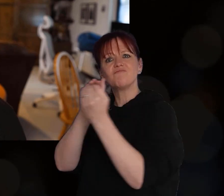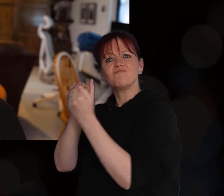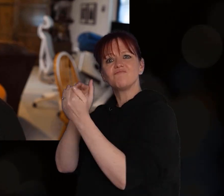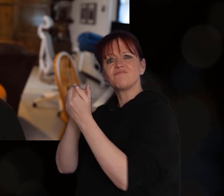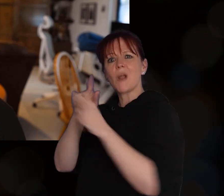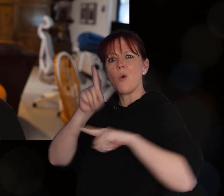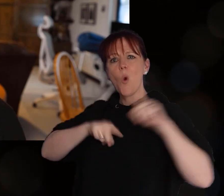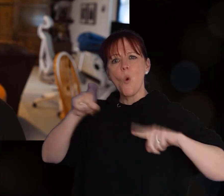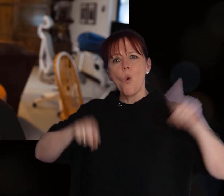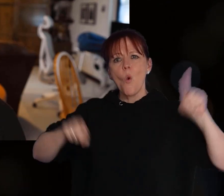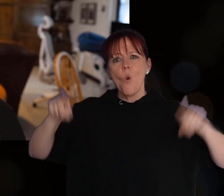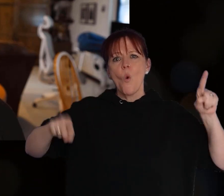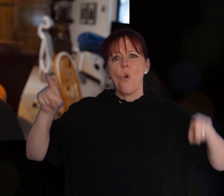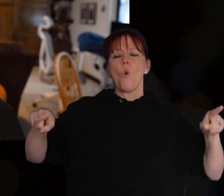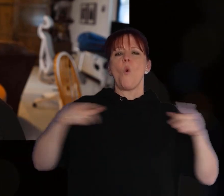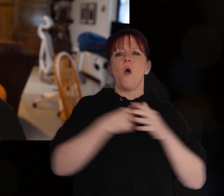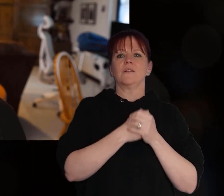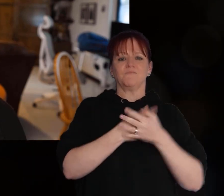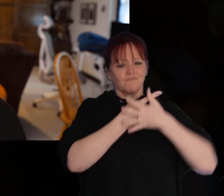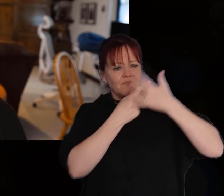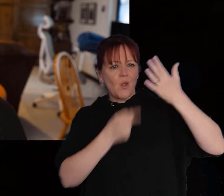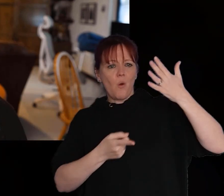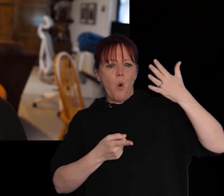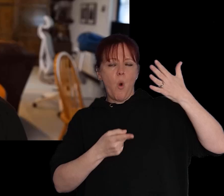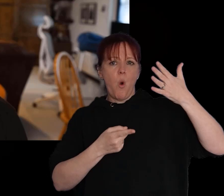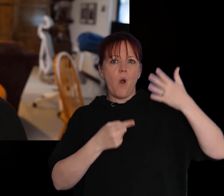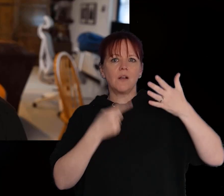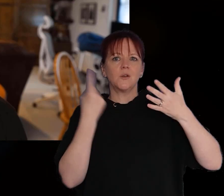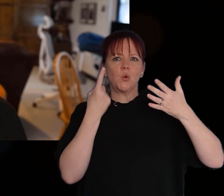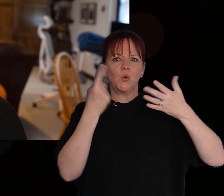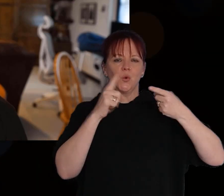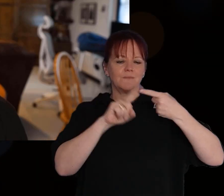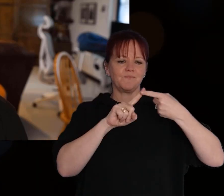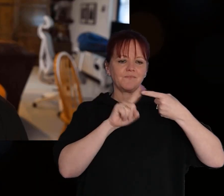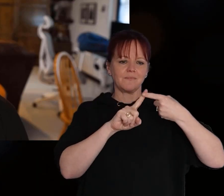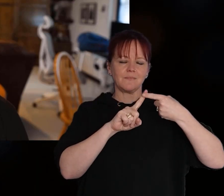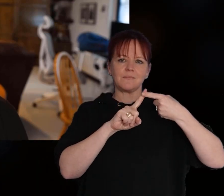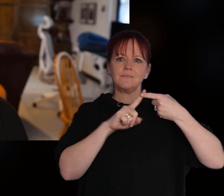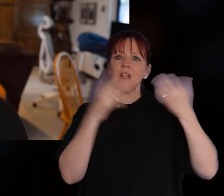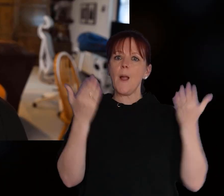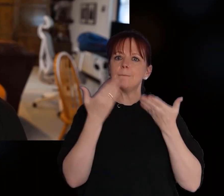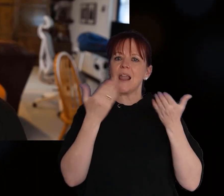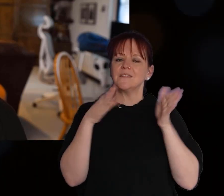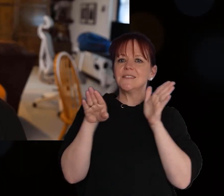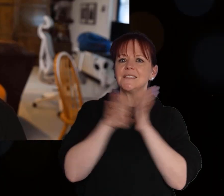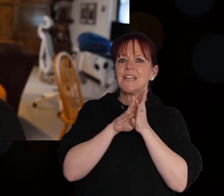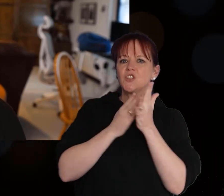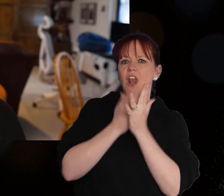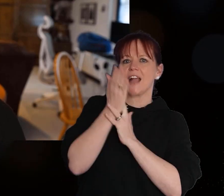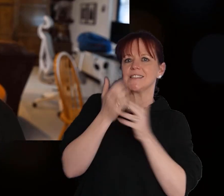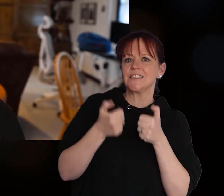All of our finalists are great additions to that toolkit, and they are... The PlayStation Access Controller,